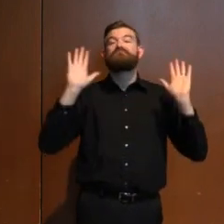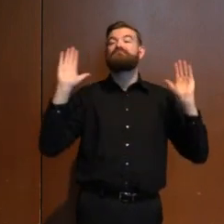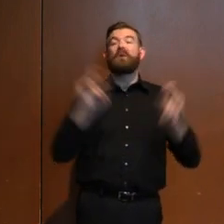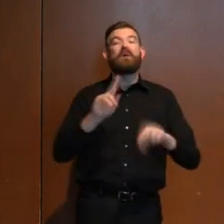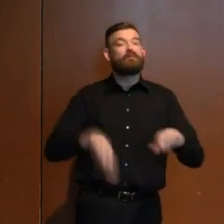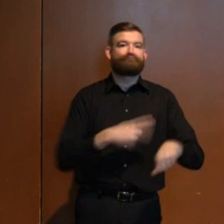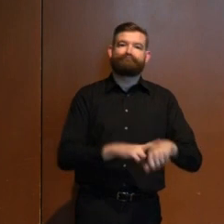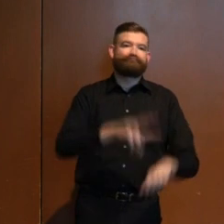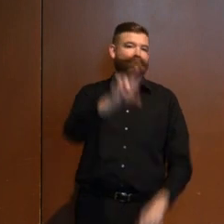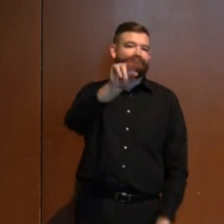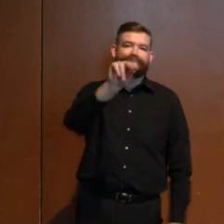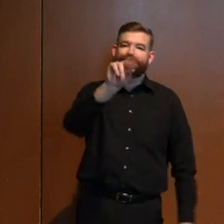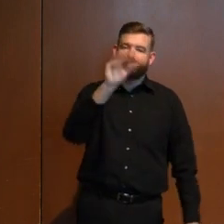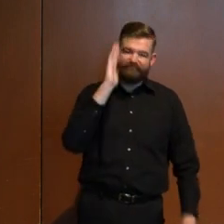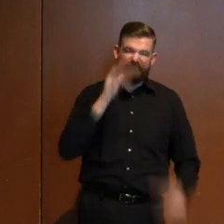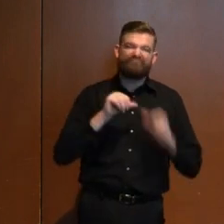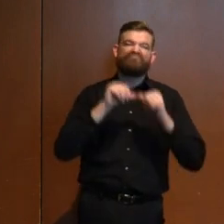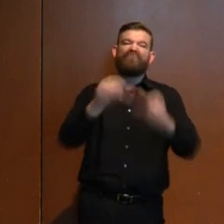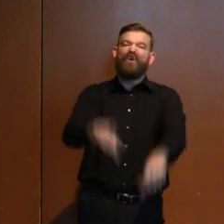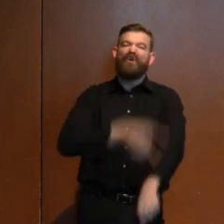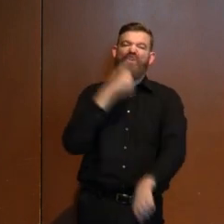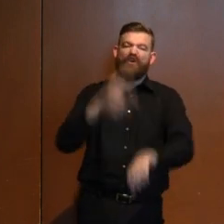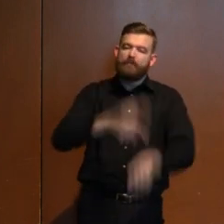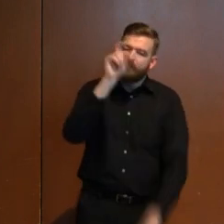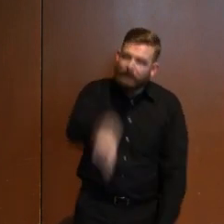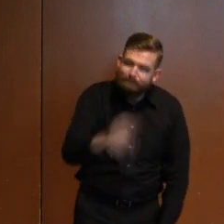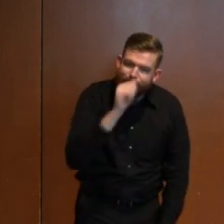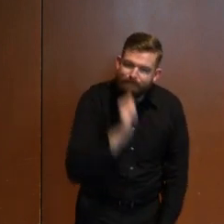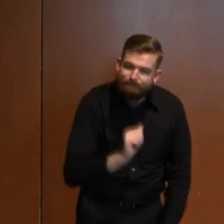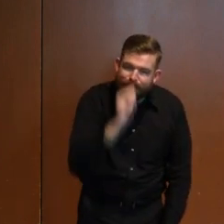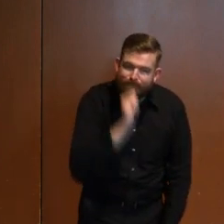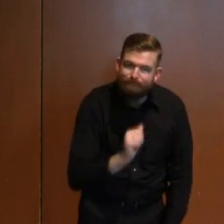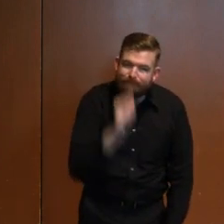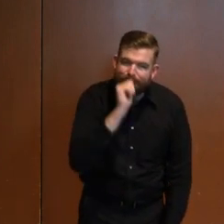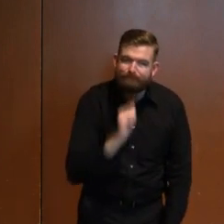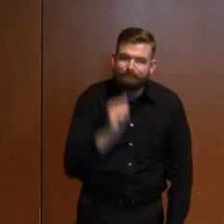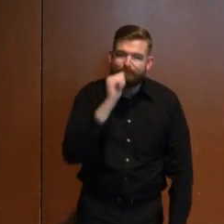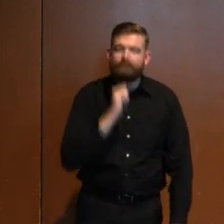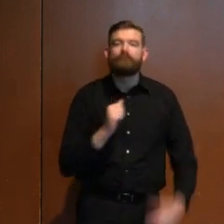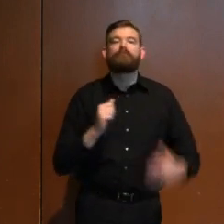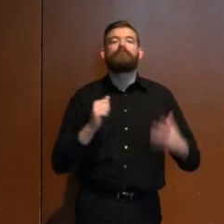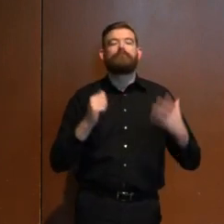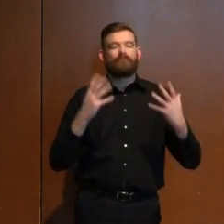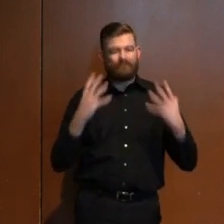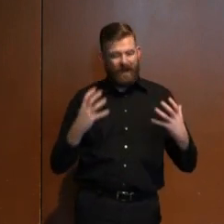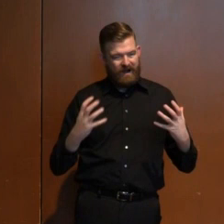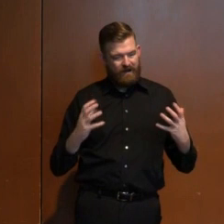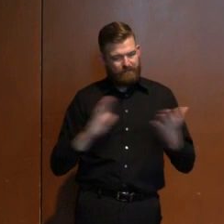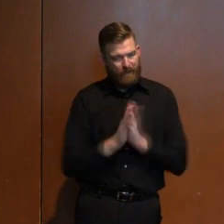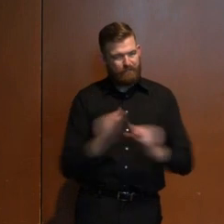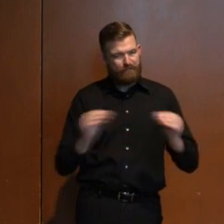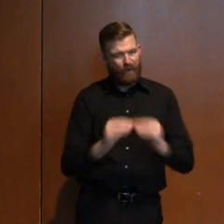A MARATHON THAN A SPRINT OF A FEW DAYS OR A COUPLE OF WEEKS. WE ALL MUST PERSEVERE IN ORDER FOR US TO COME OUT STRONGER ON THE OTHER SIDE OF THIS